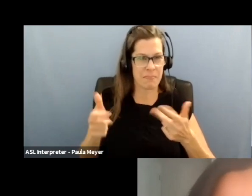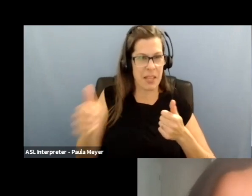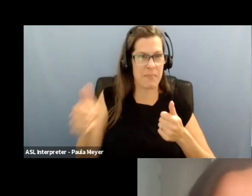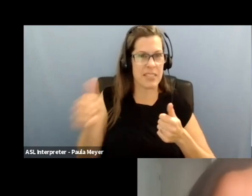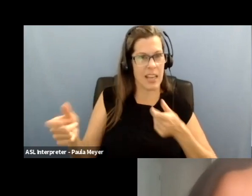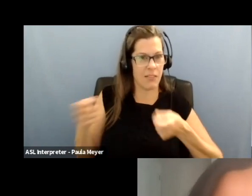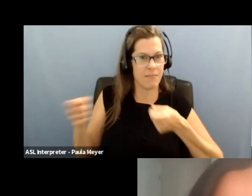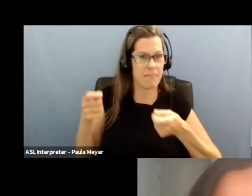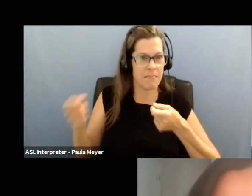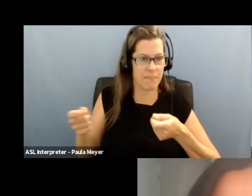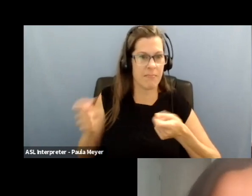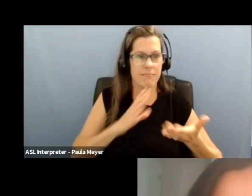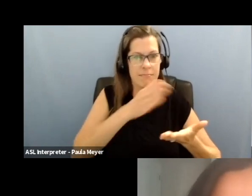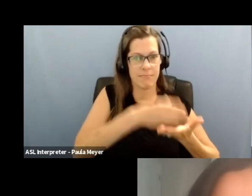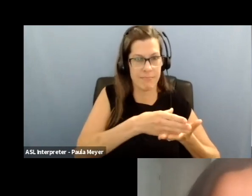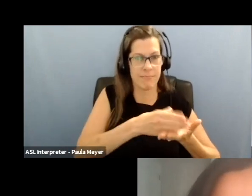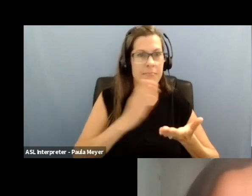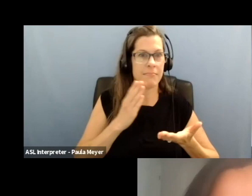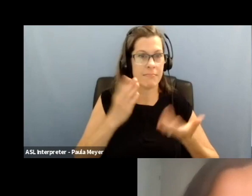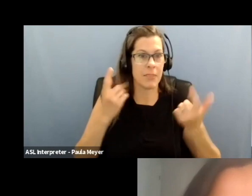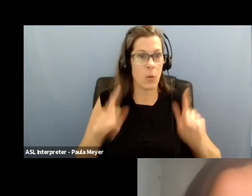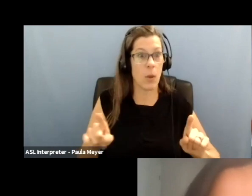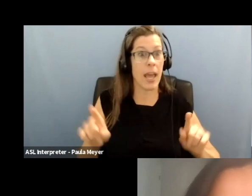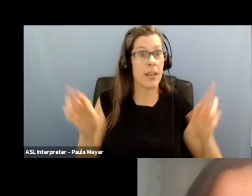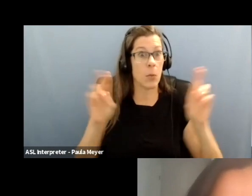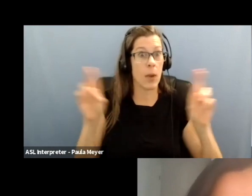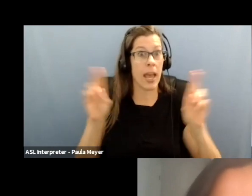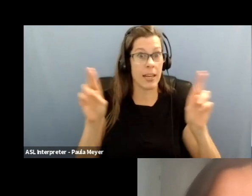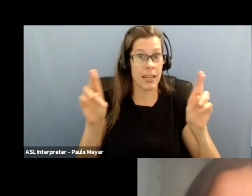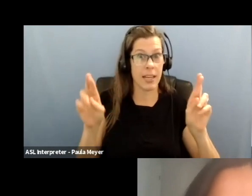And then I'm calling people to stage by spotlighting you when it's your turn.